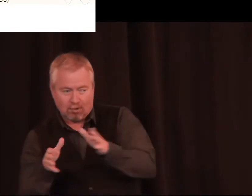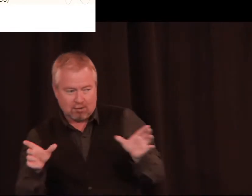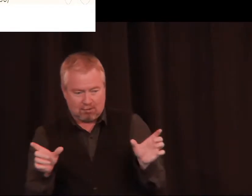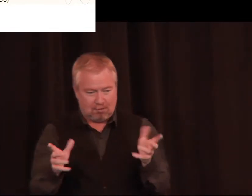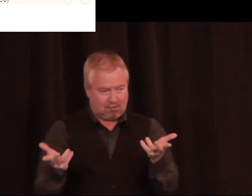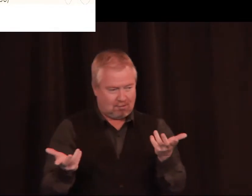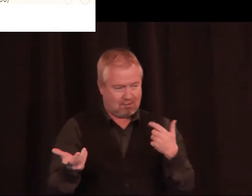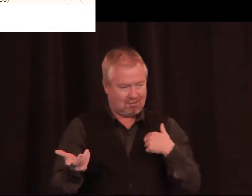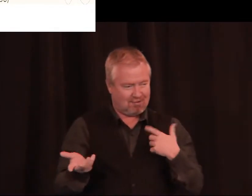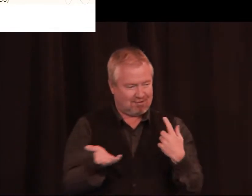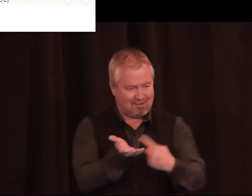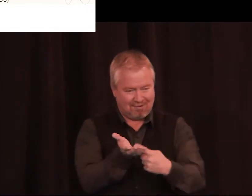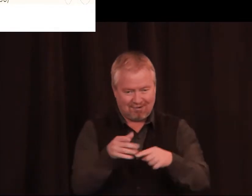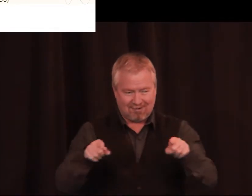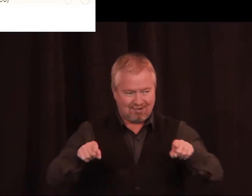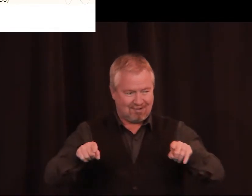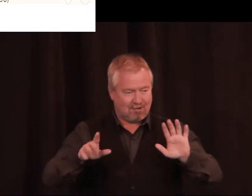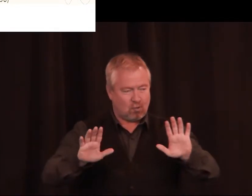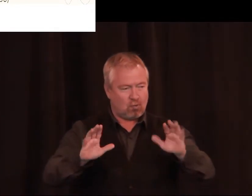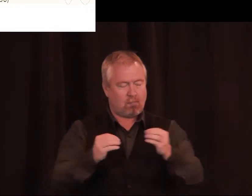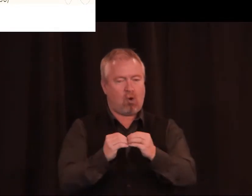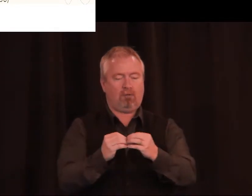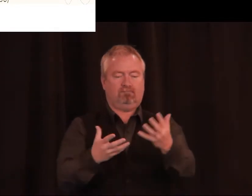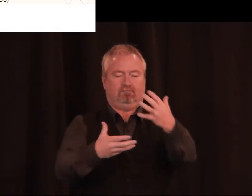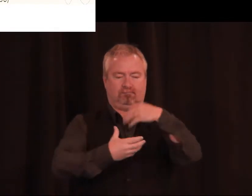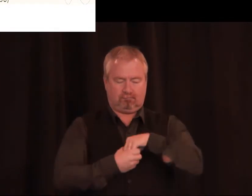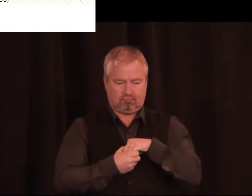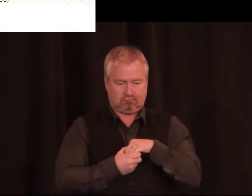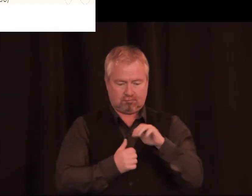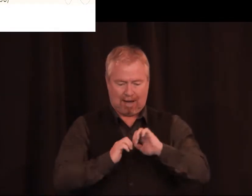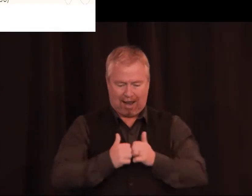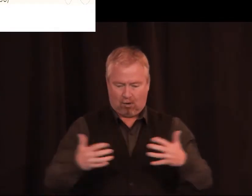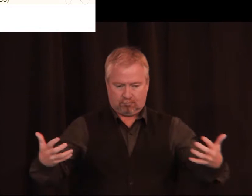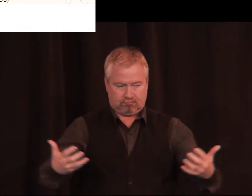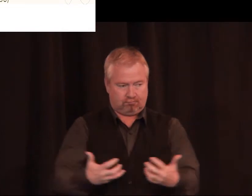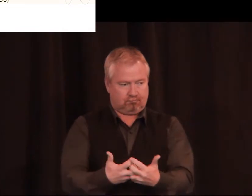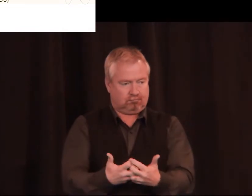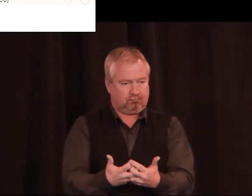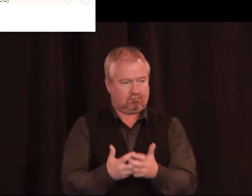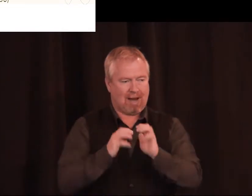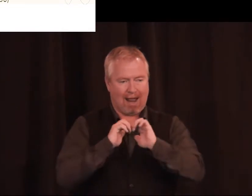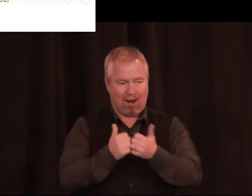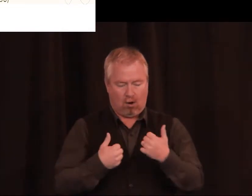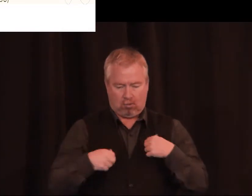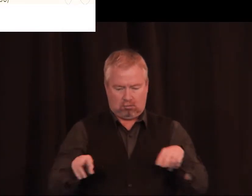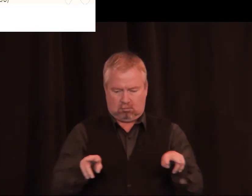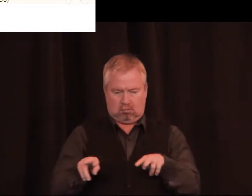What we can do that we have control over as an audiologist or a speech pathologist to